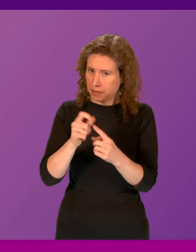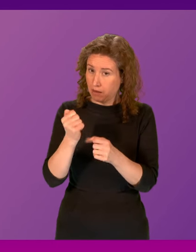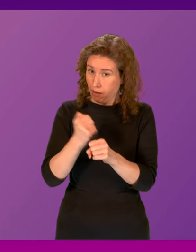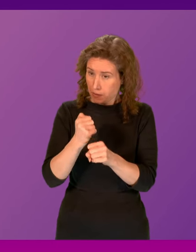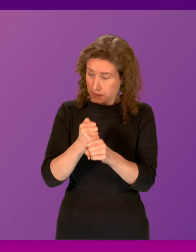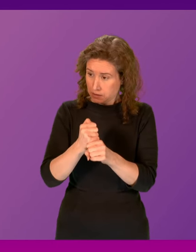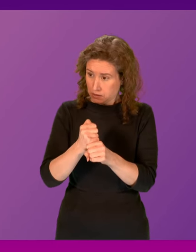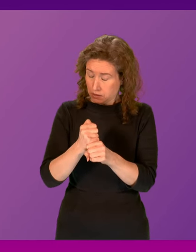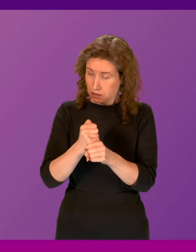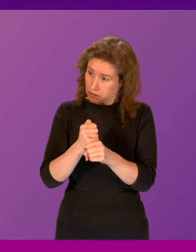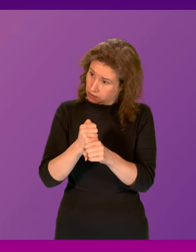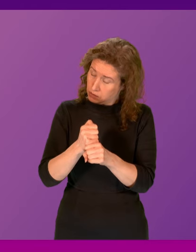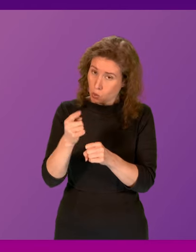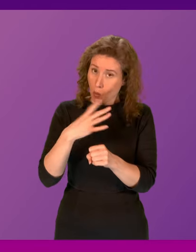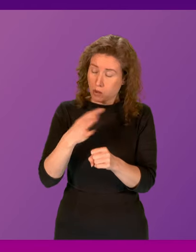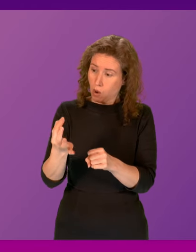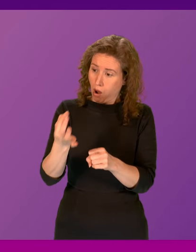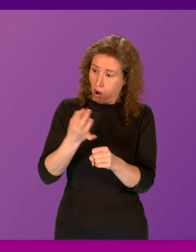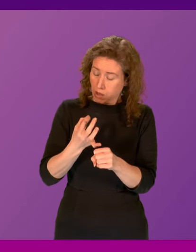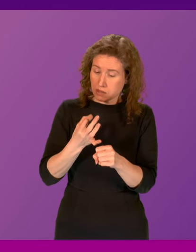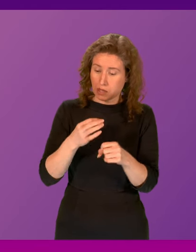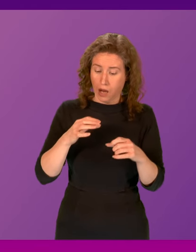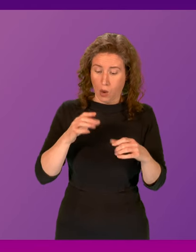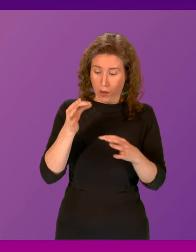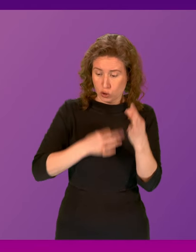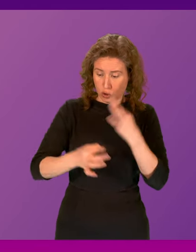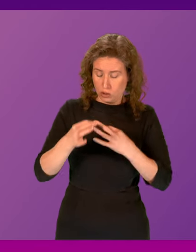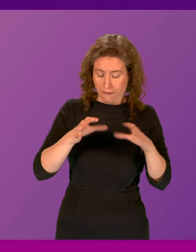asking questions of a party that is in opposition, rather than talking about